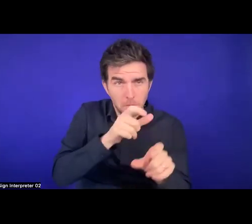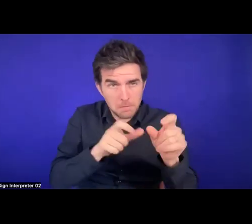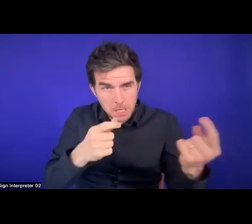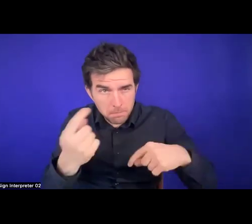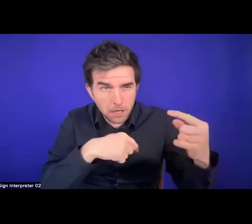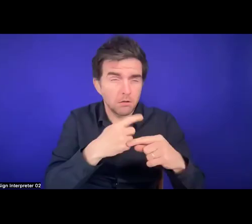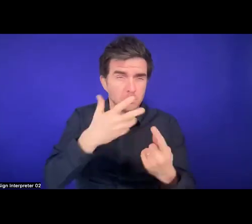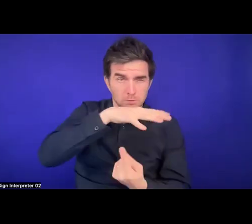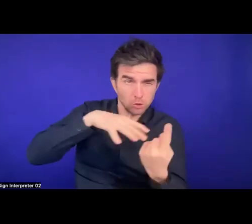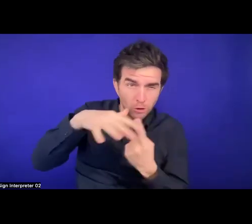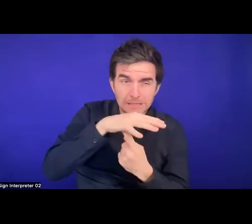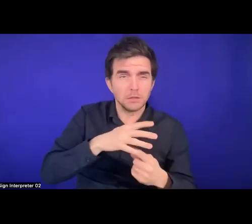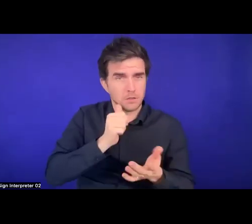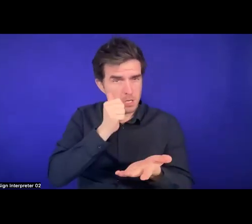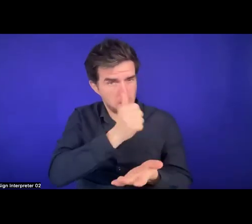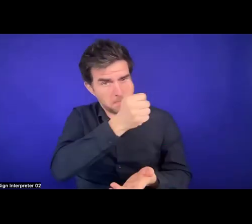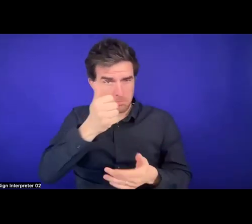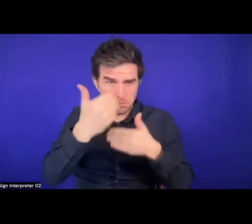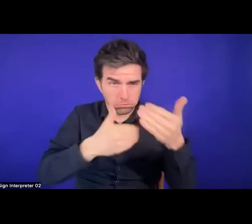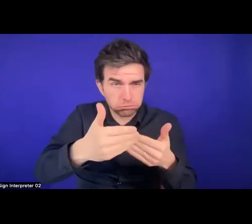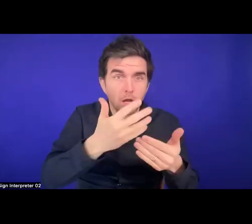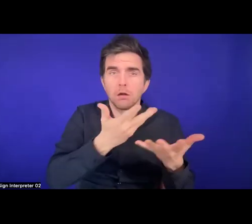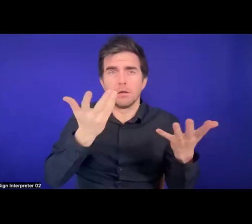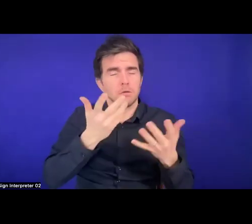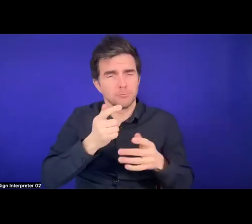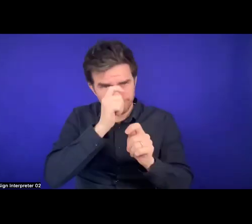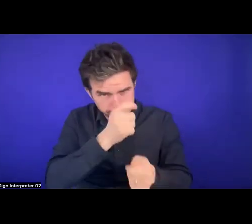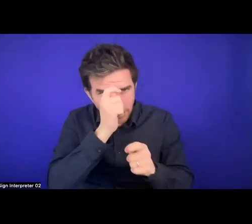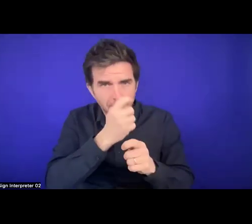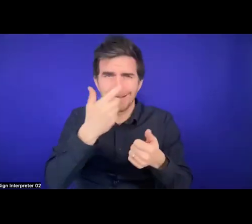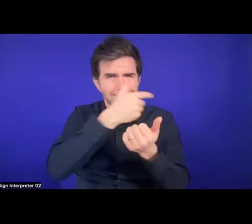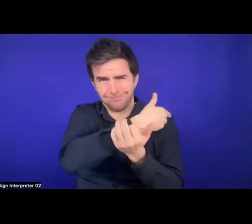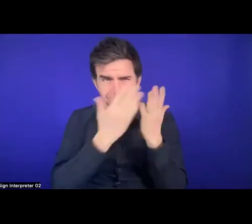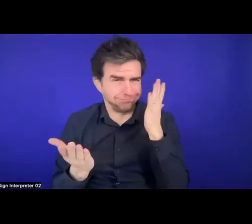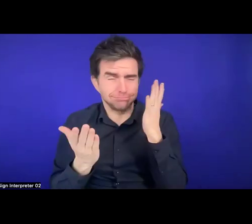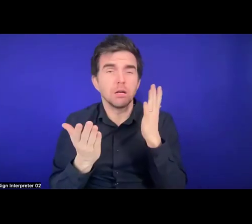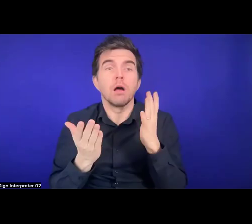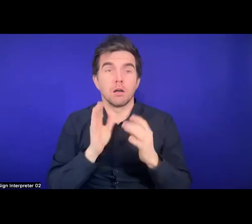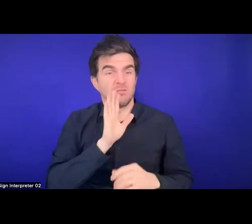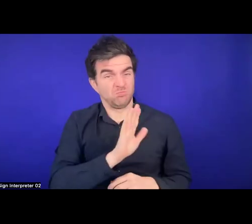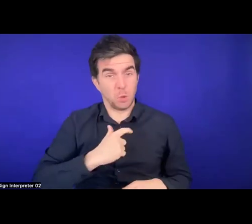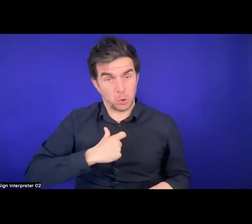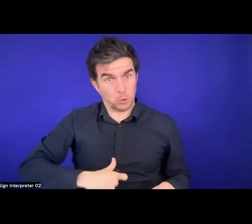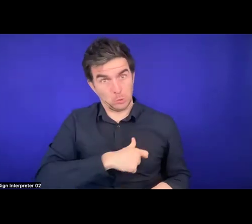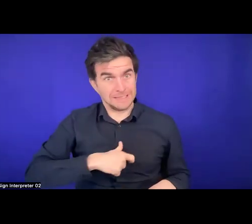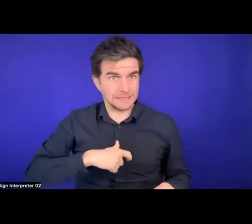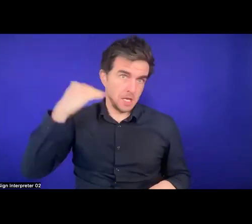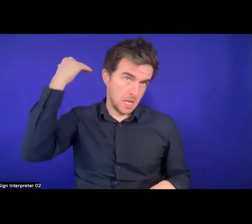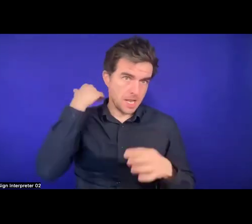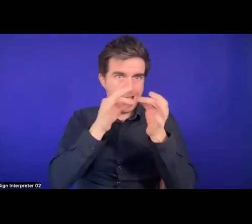I am the lead of the one of our research groups, and it's called Ageing, Functioning Epidemiology and Implementation